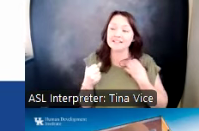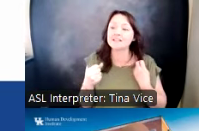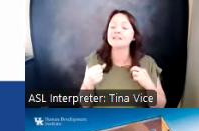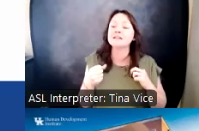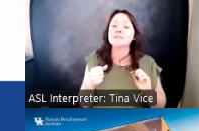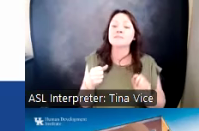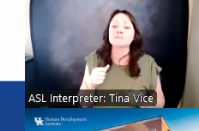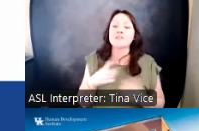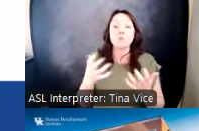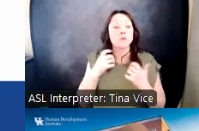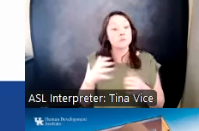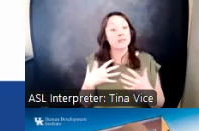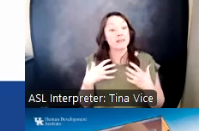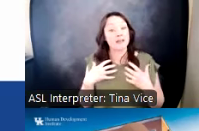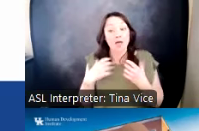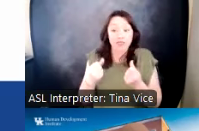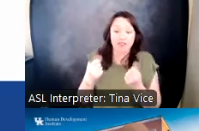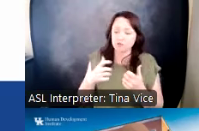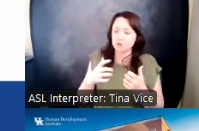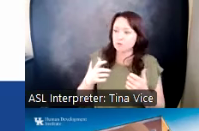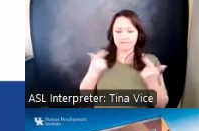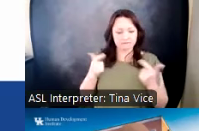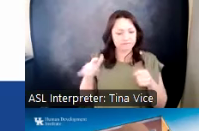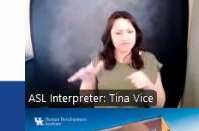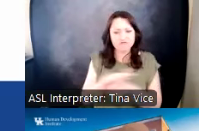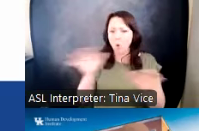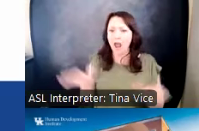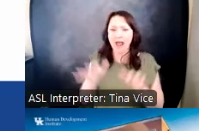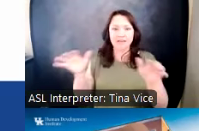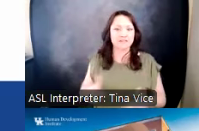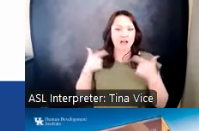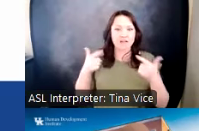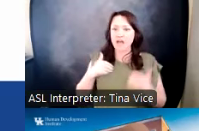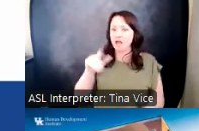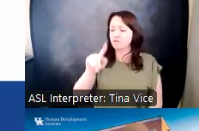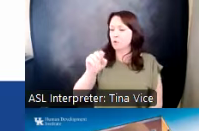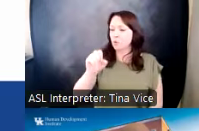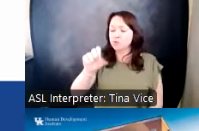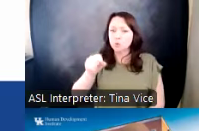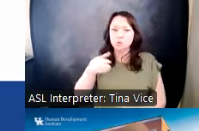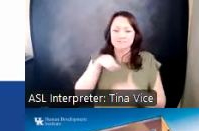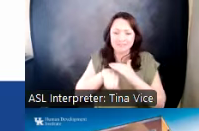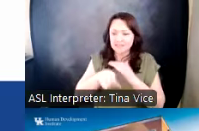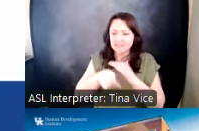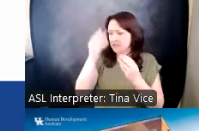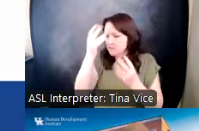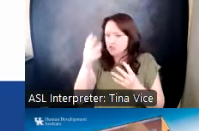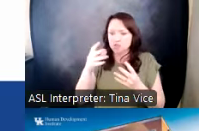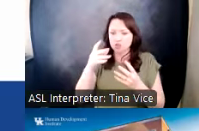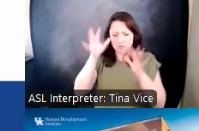active lives, have tools and information to make healthy choices and access to